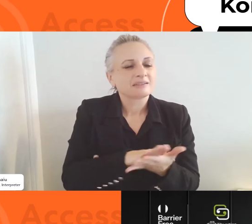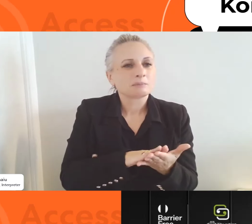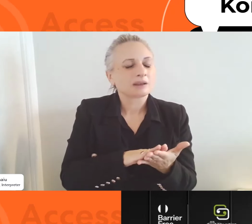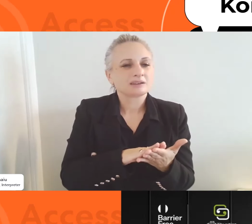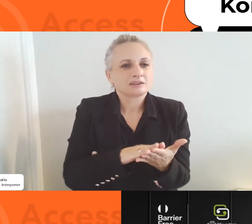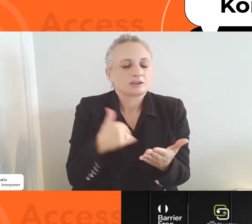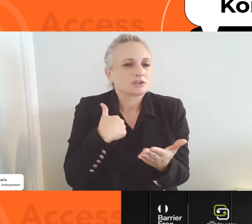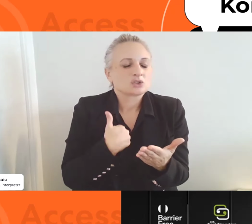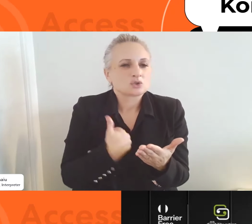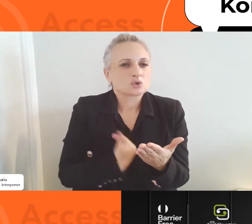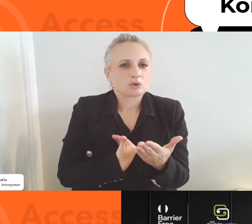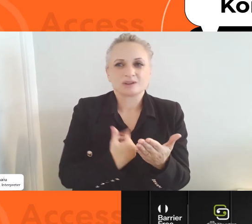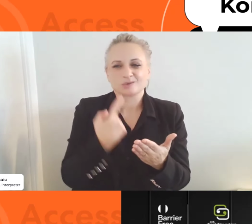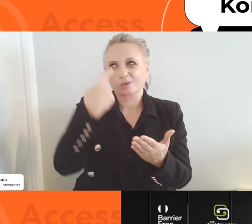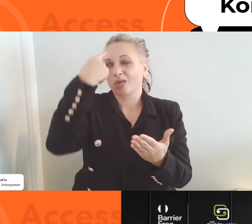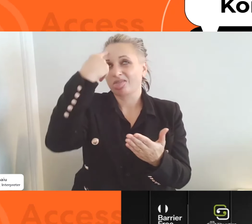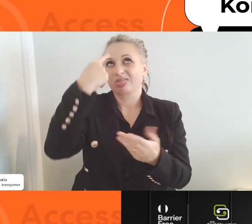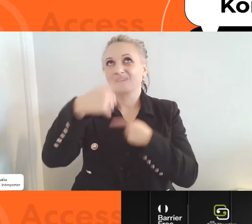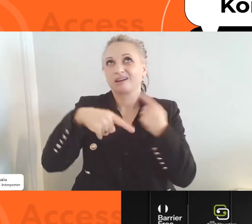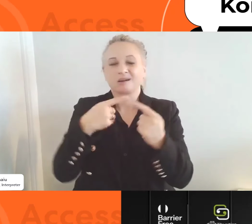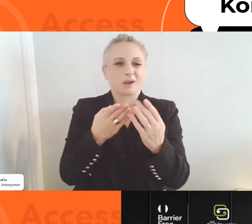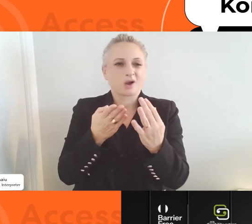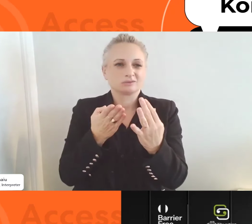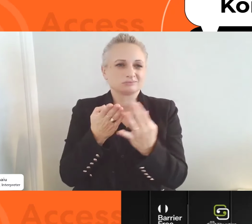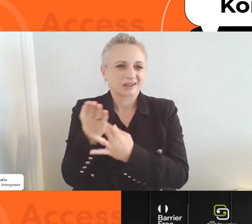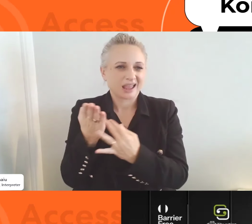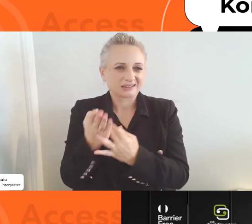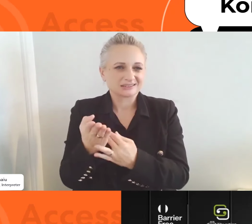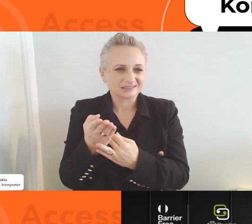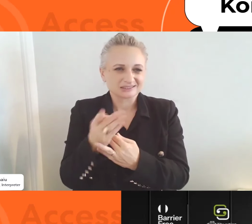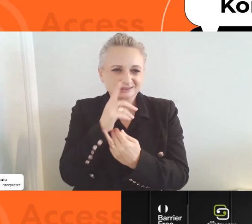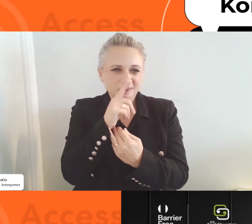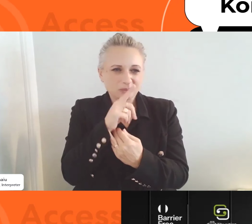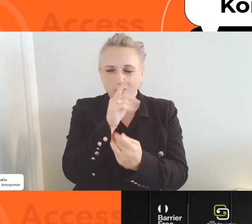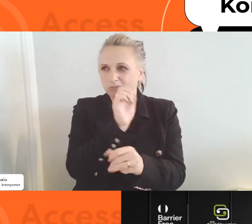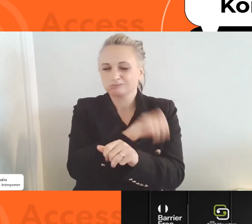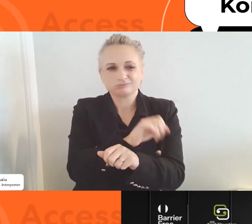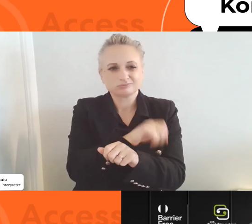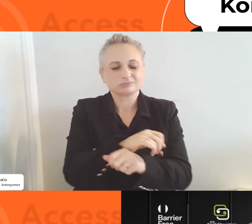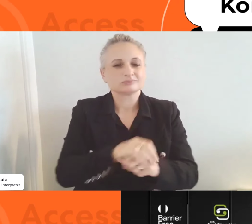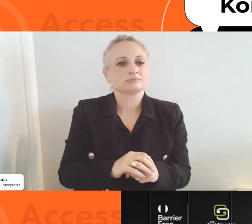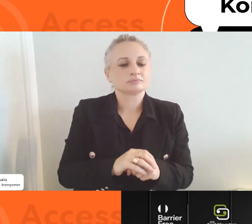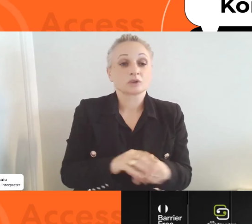forward. Following on from that, internationally and the general